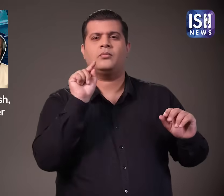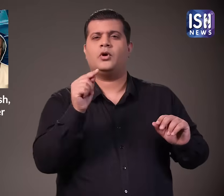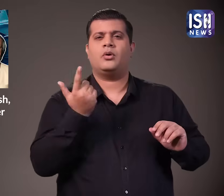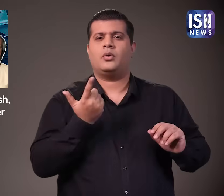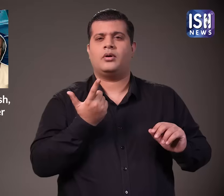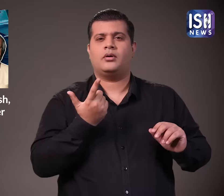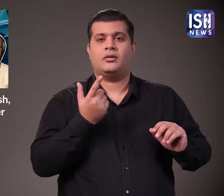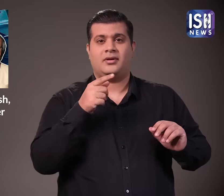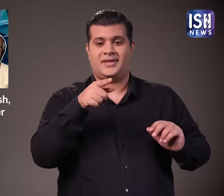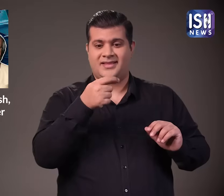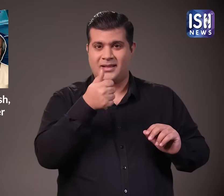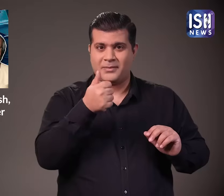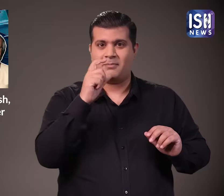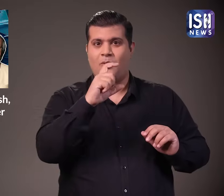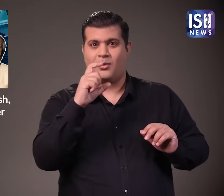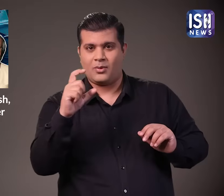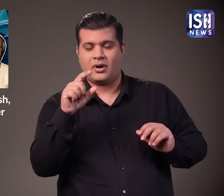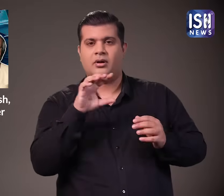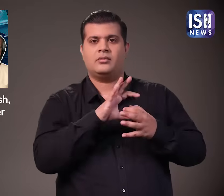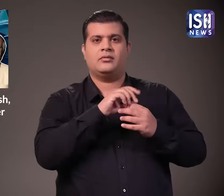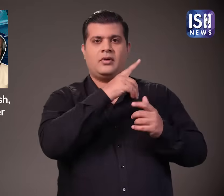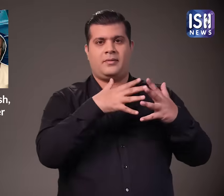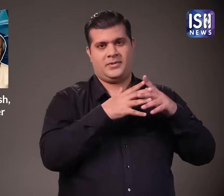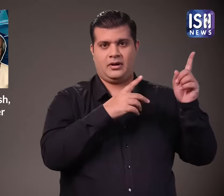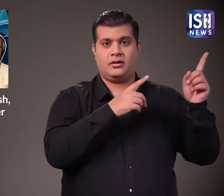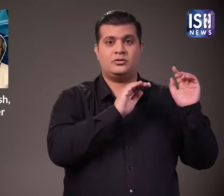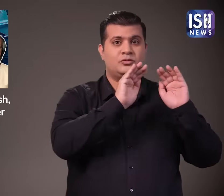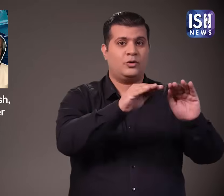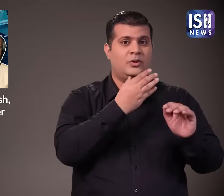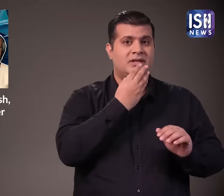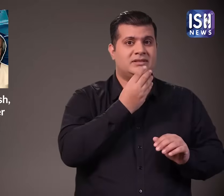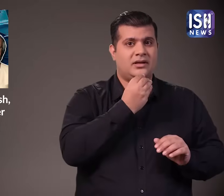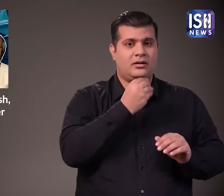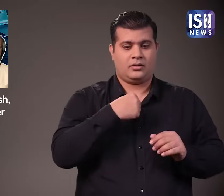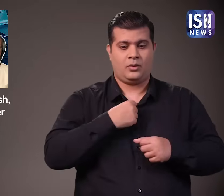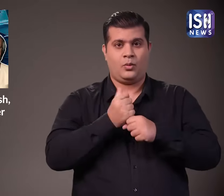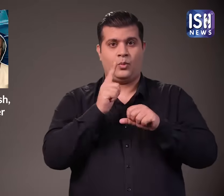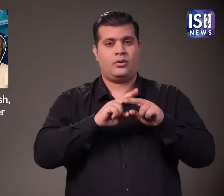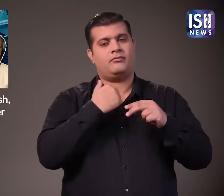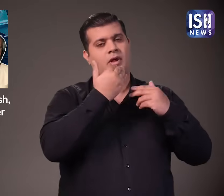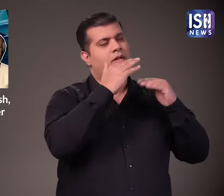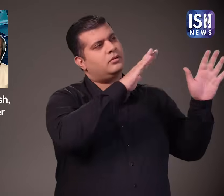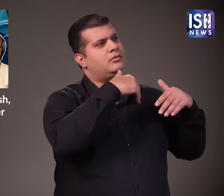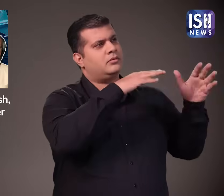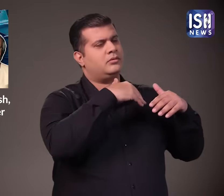This is because Pepsi and Coco Cola are American brands, and US supports Israel and if Gulf countries continue receiving the supplies,